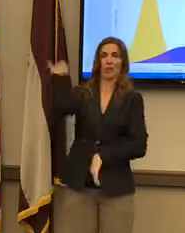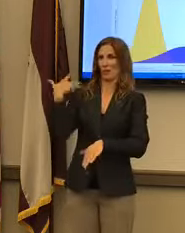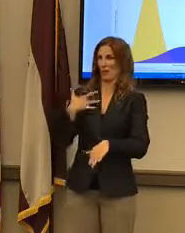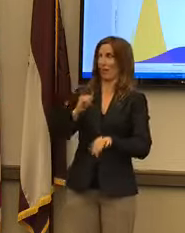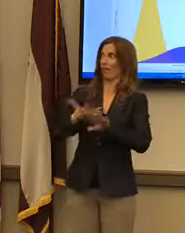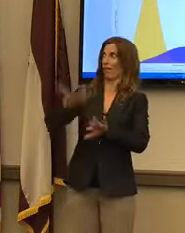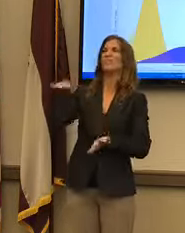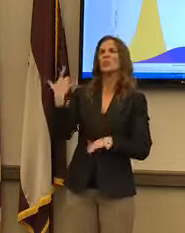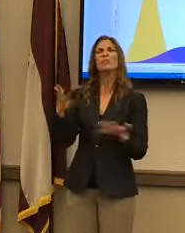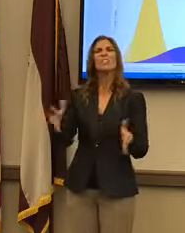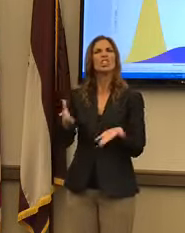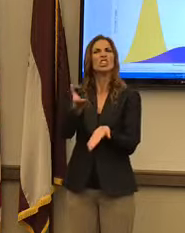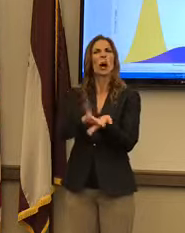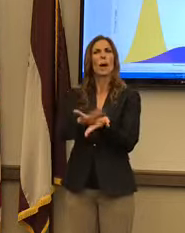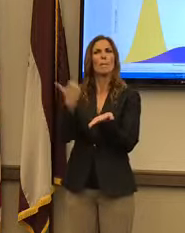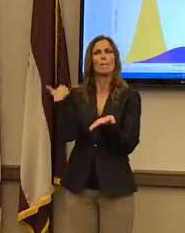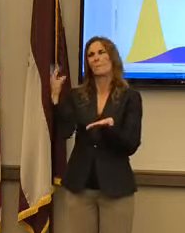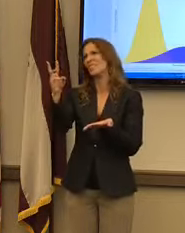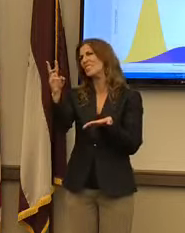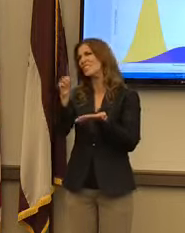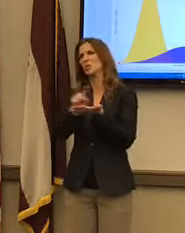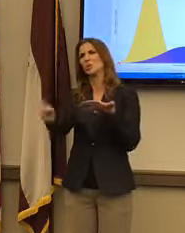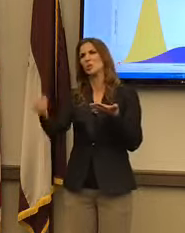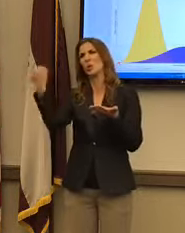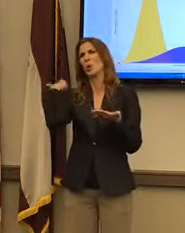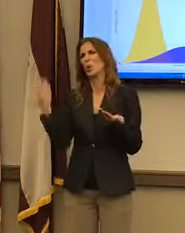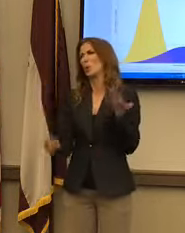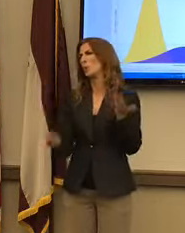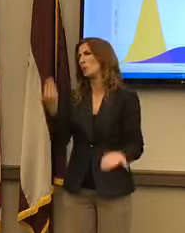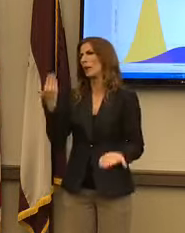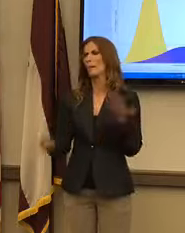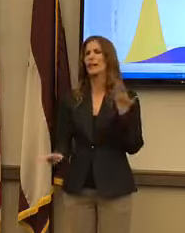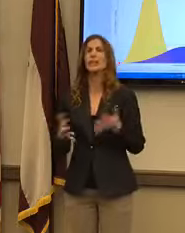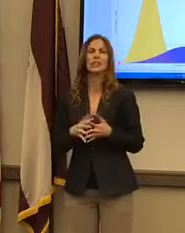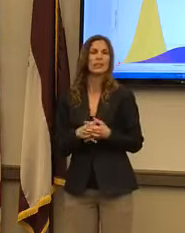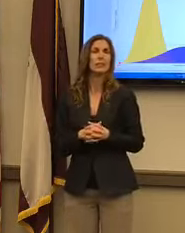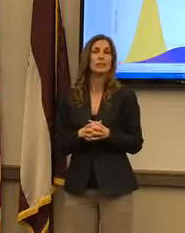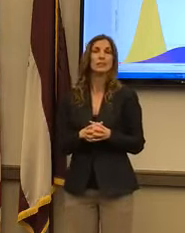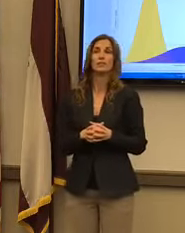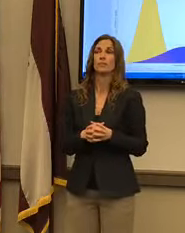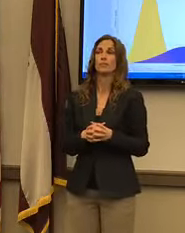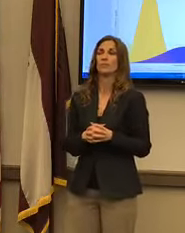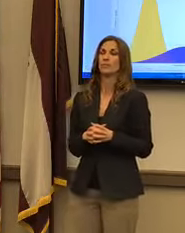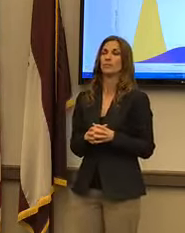but at least six maybe something like that weeks ago our hope though is and